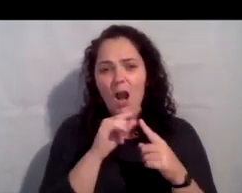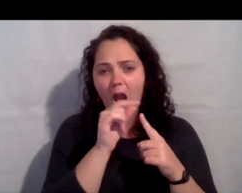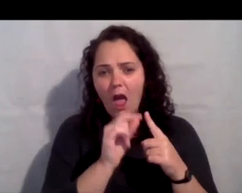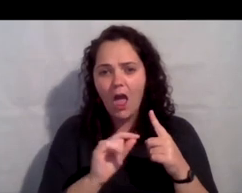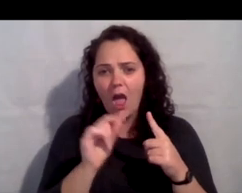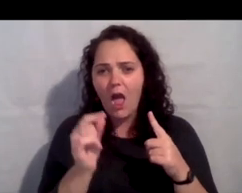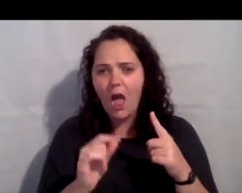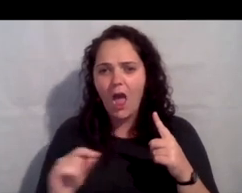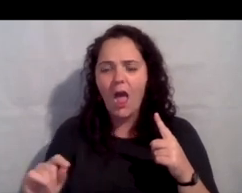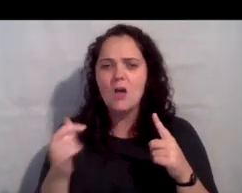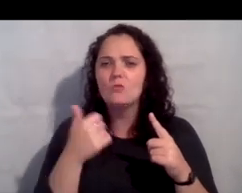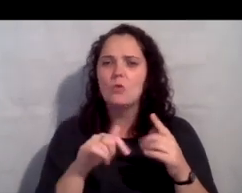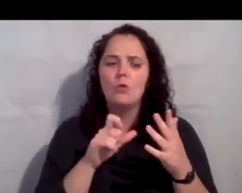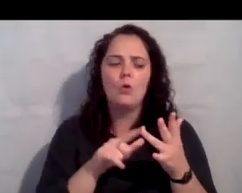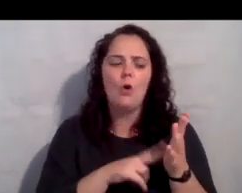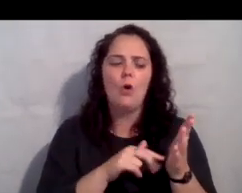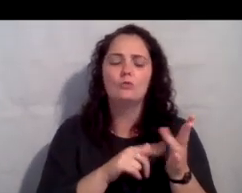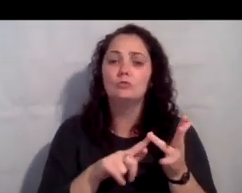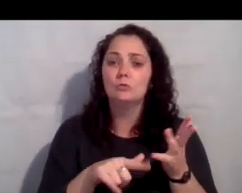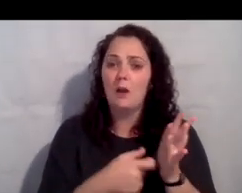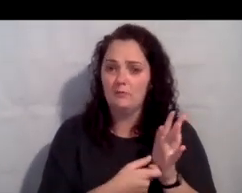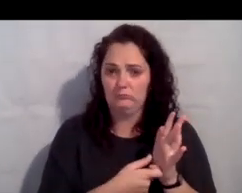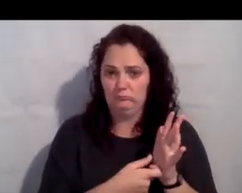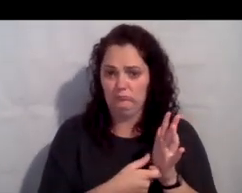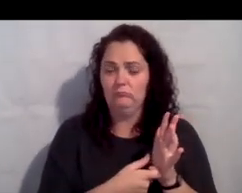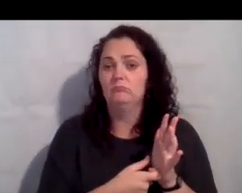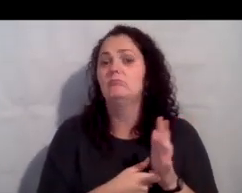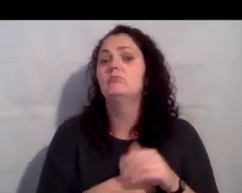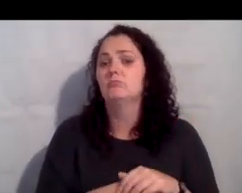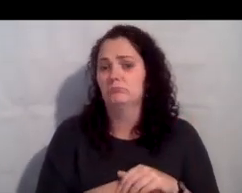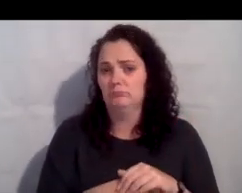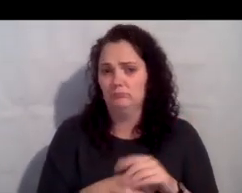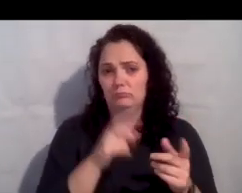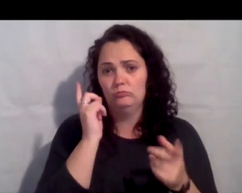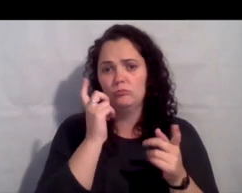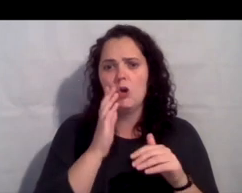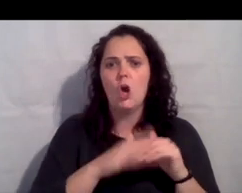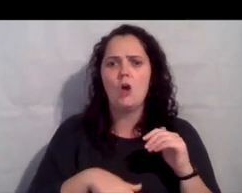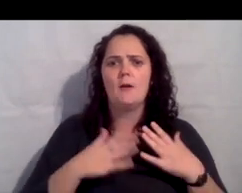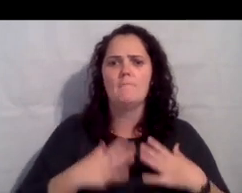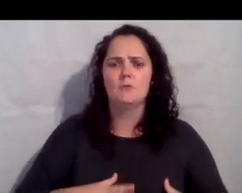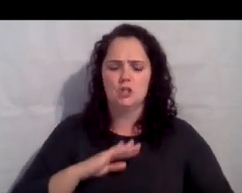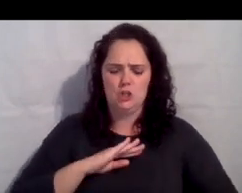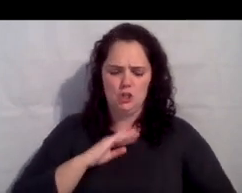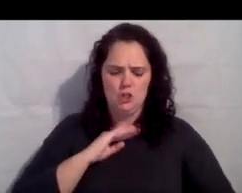again the economy of that line, that contour line and how it's not concerned with anatomy, you can see that the upper arm’s